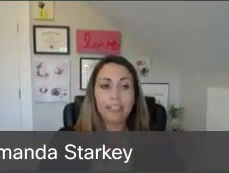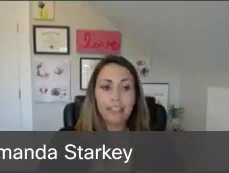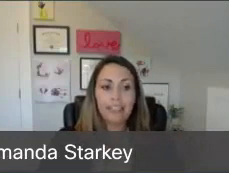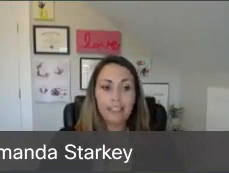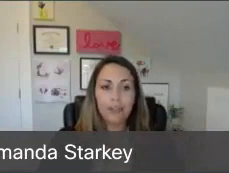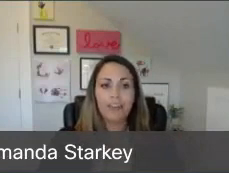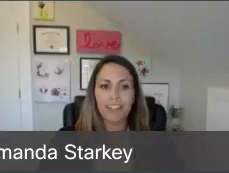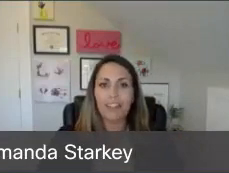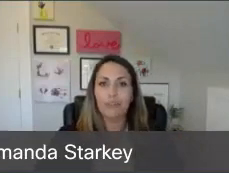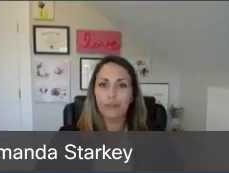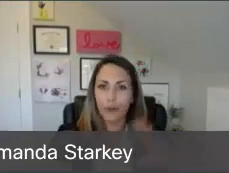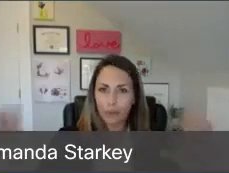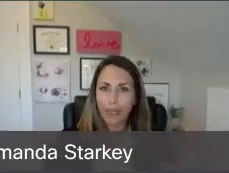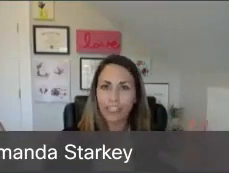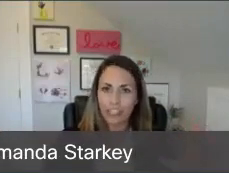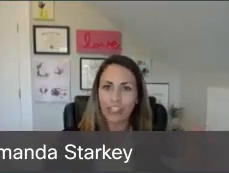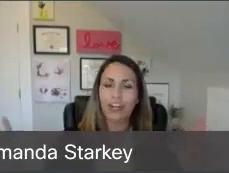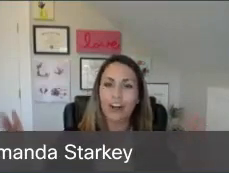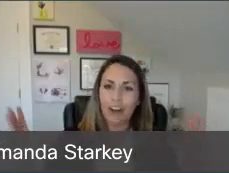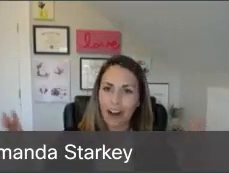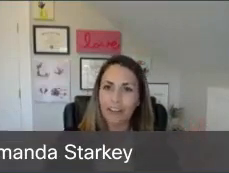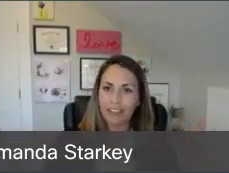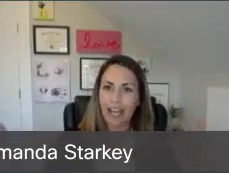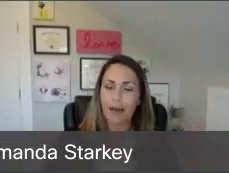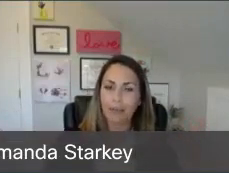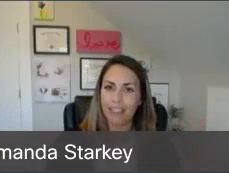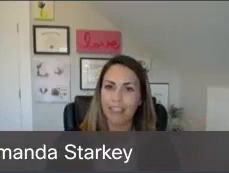Because this provides the full picture of how this applicant